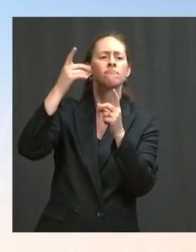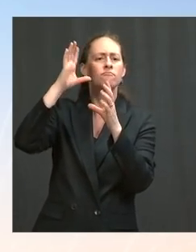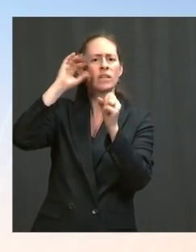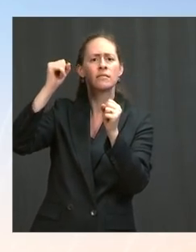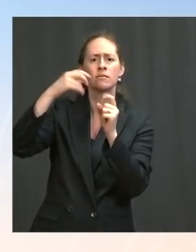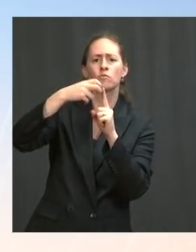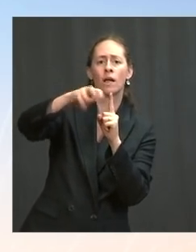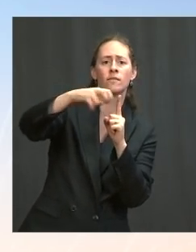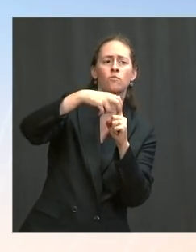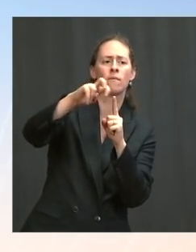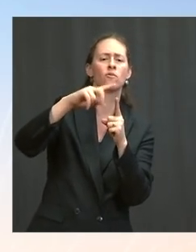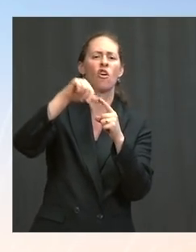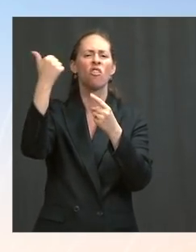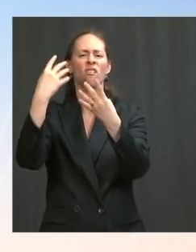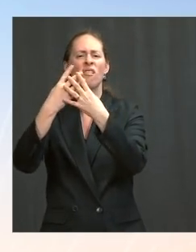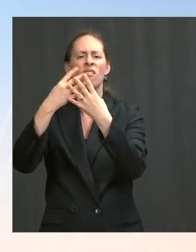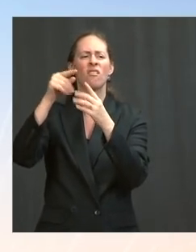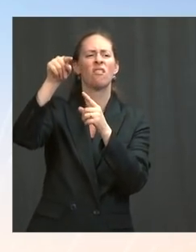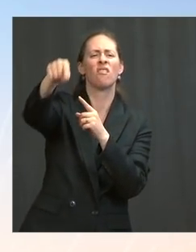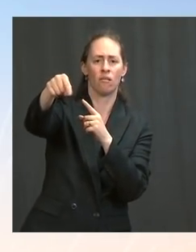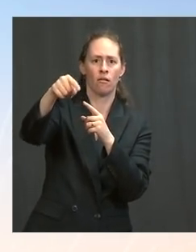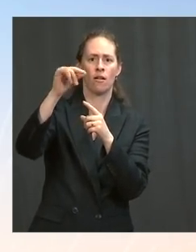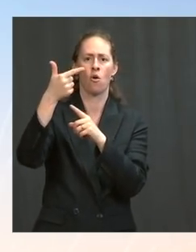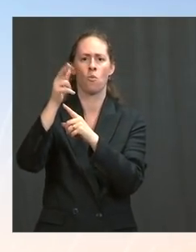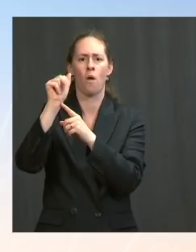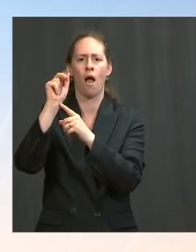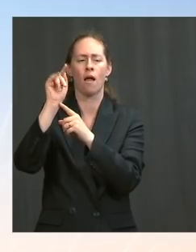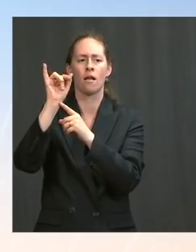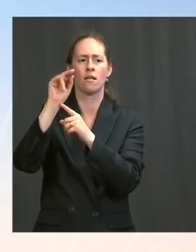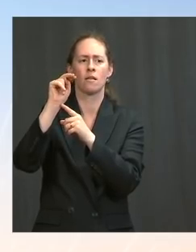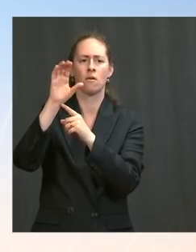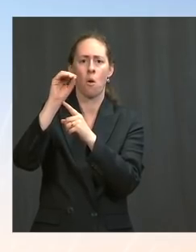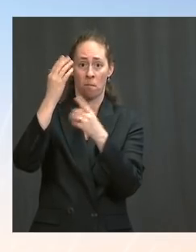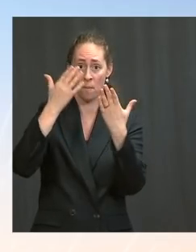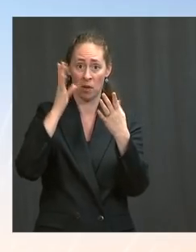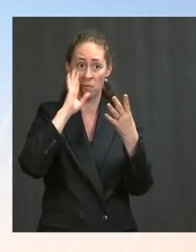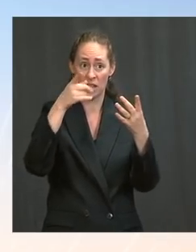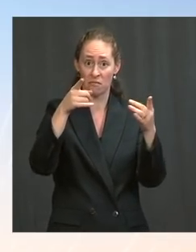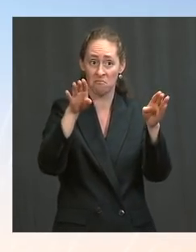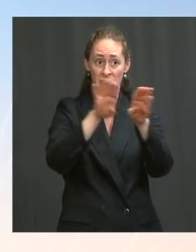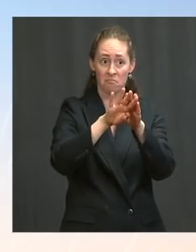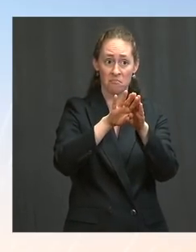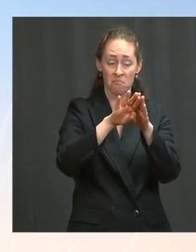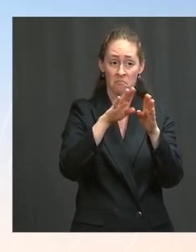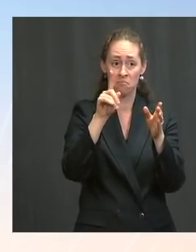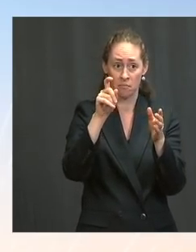considering that it was the first act during President Obama, as you remember, is to shut down Guantanamo.